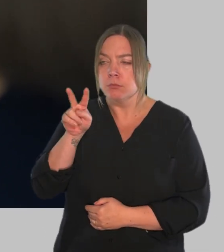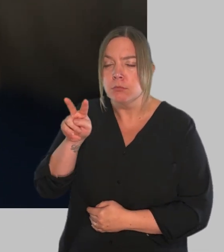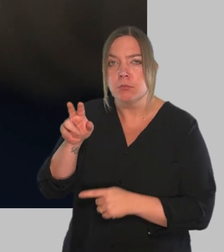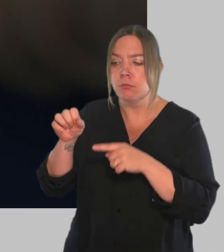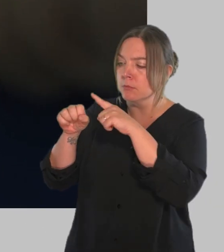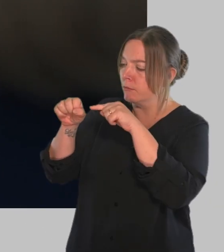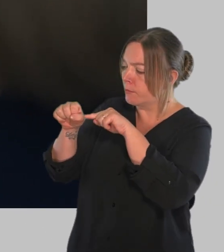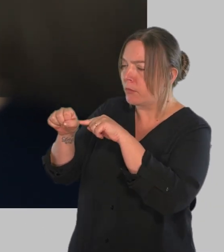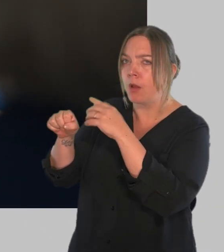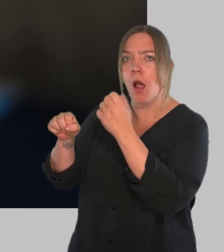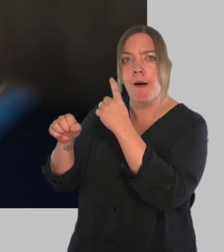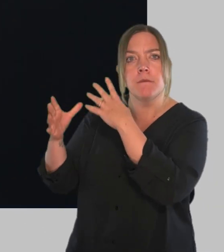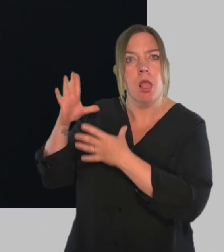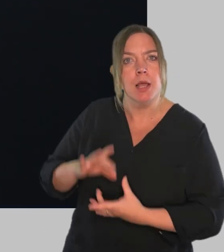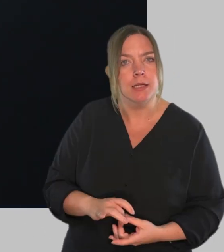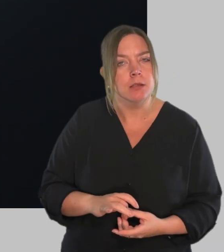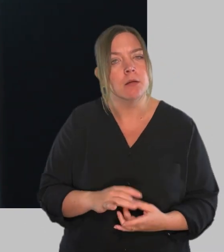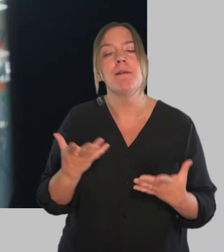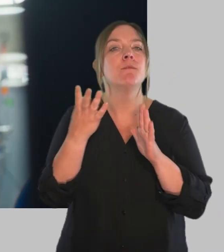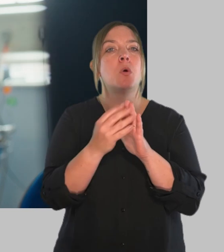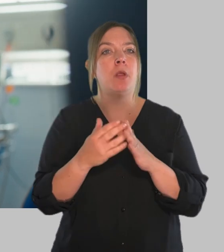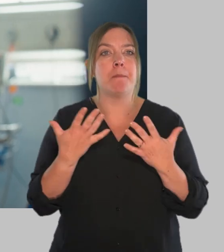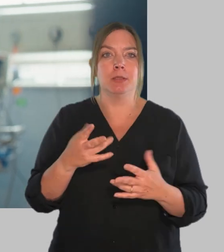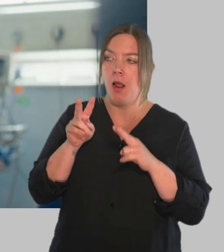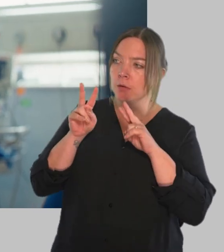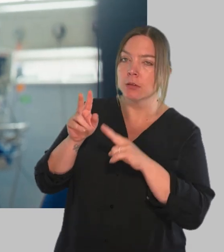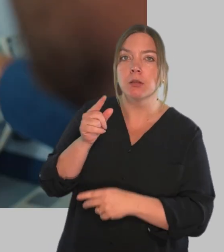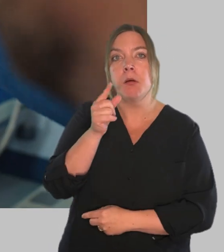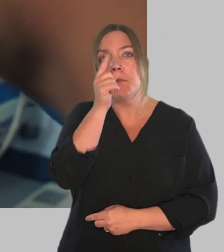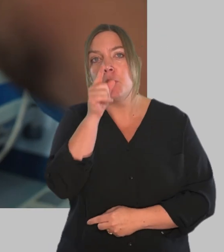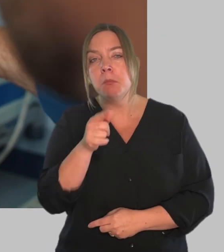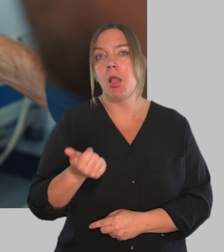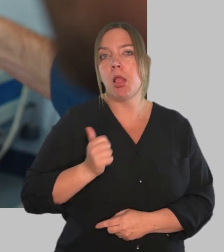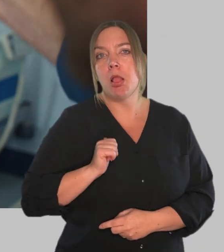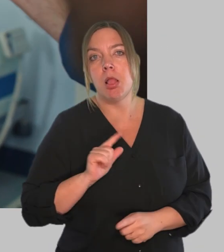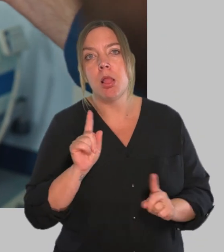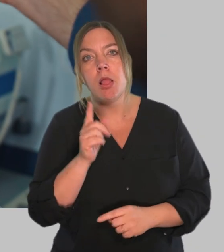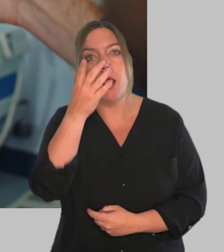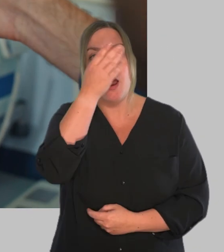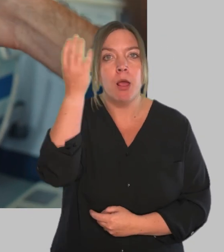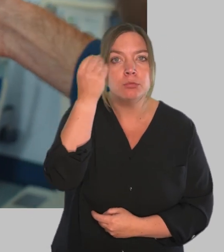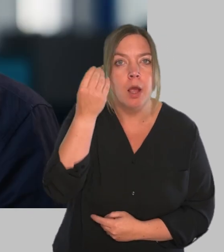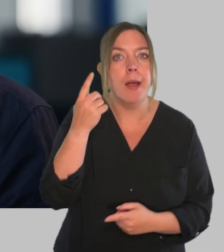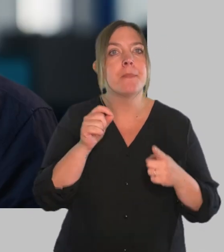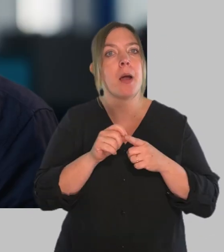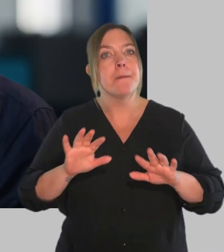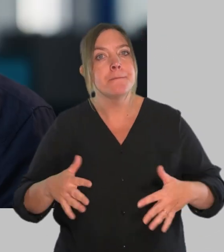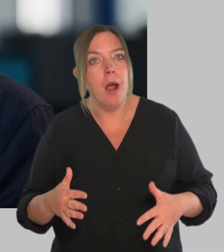of Alzheimer's or Parkinson's disease, or likelihood of a stroke. Now, that's not possible to a human, but it is possible